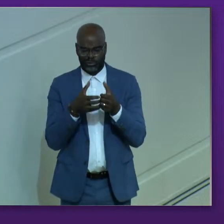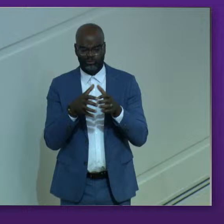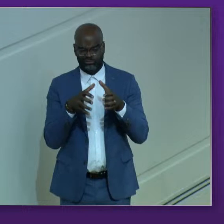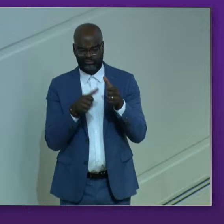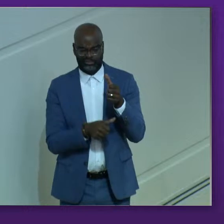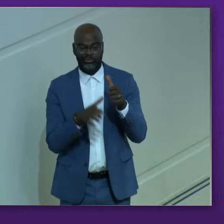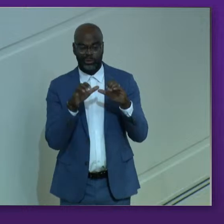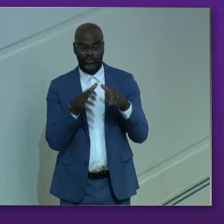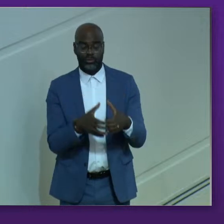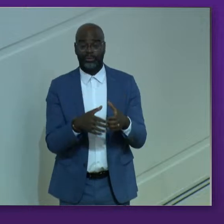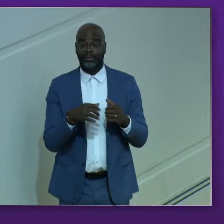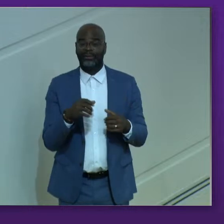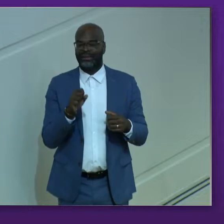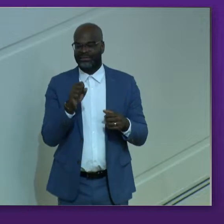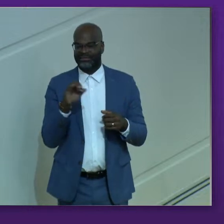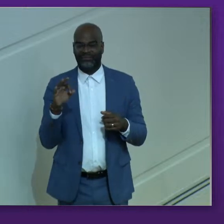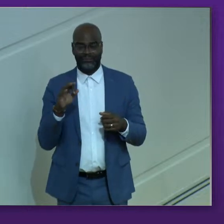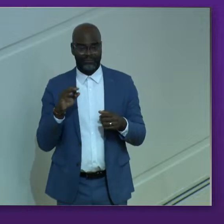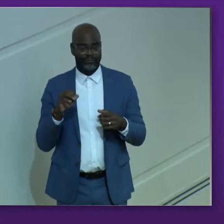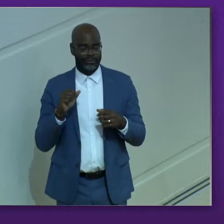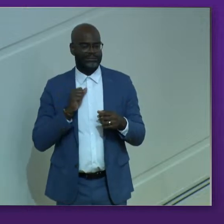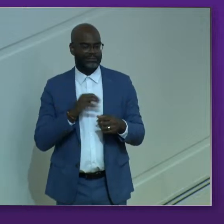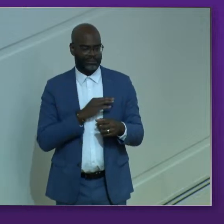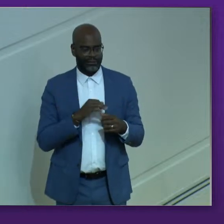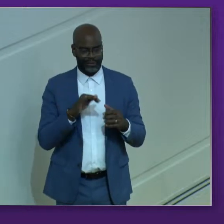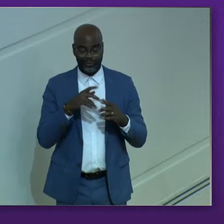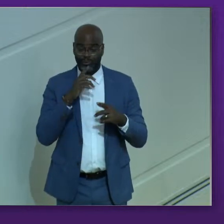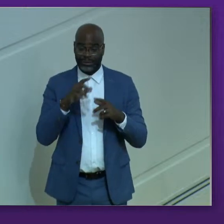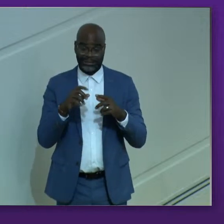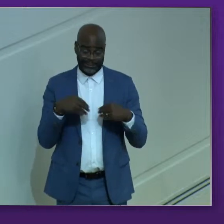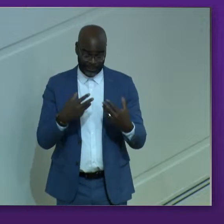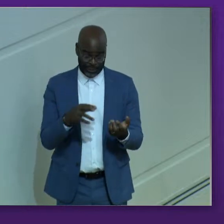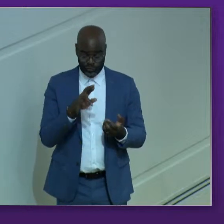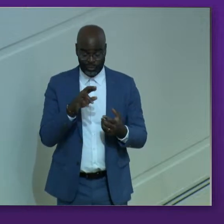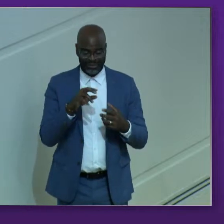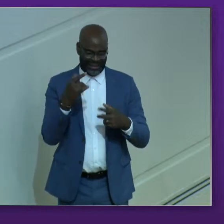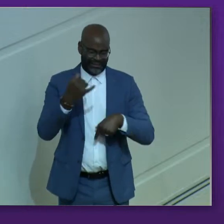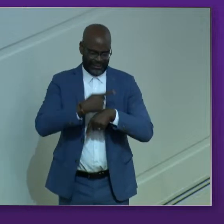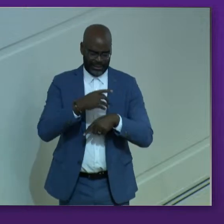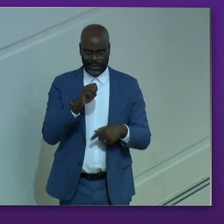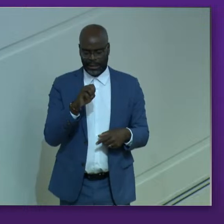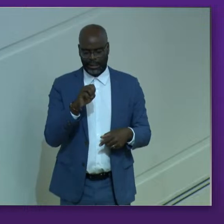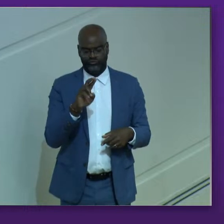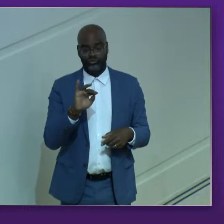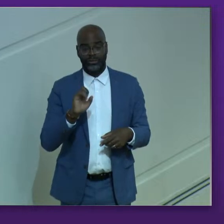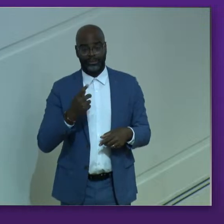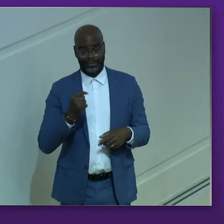FACULTY AND STUDENT LIFE DURING THE MENTAL HEALTH AWARENESS FAIRS AND VARIOUS CAMPUSES BOTH IN THE FALL AND SPRING